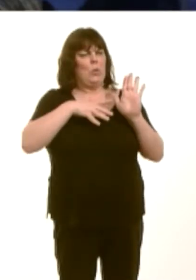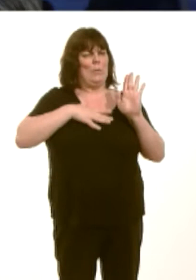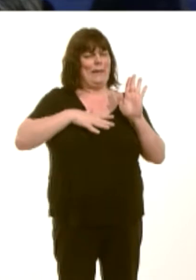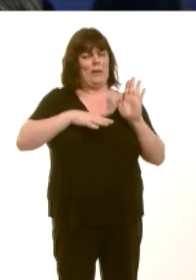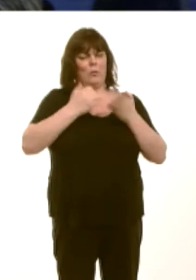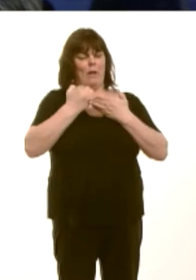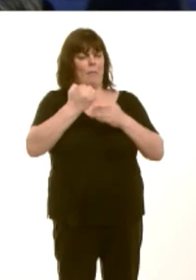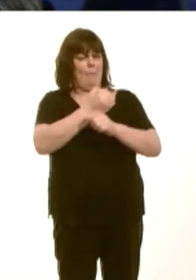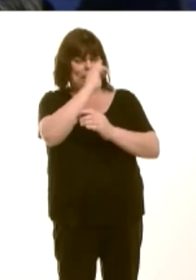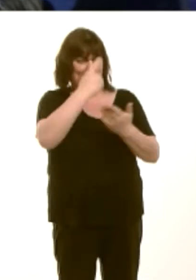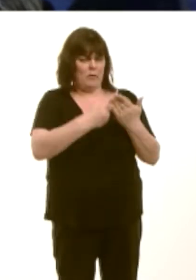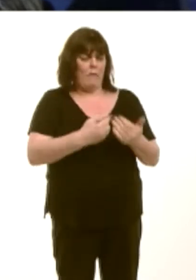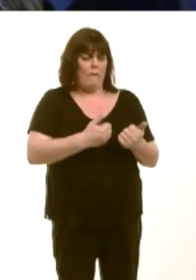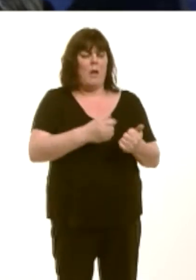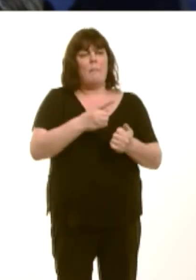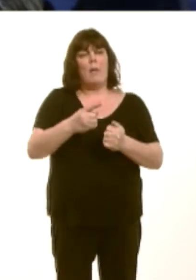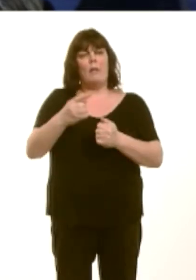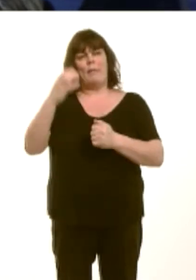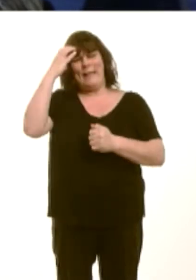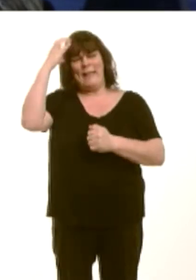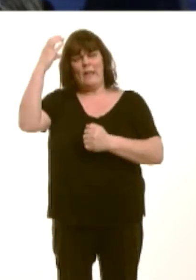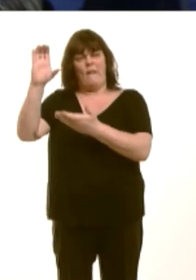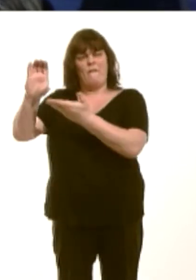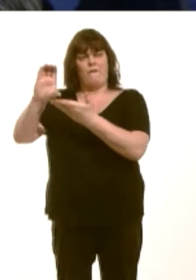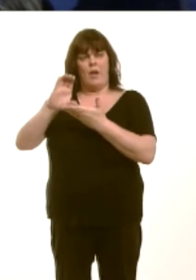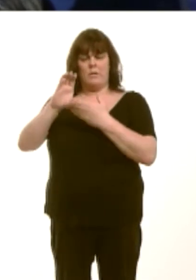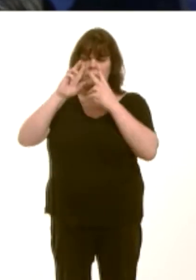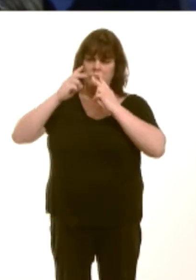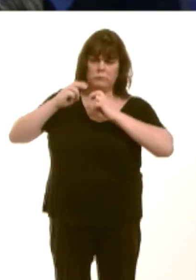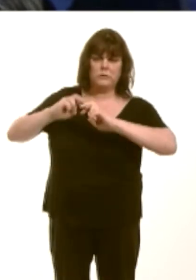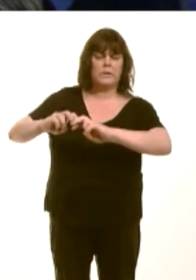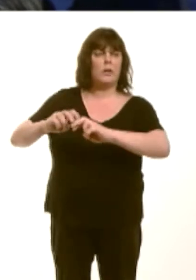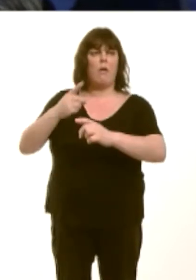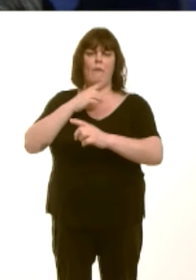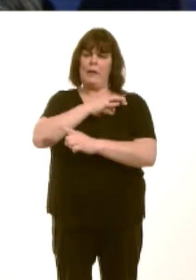However, a study by the Kingís Fund on the reorganisation of clinical services has highlighted